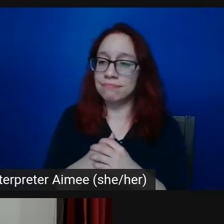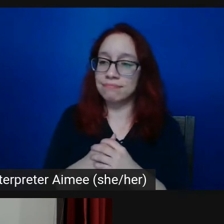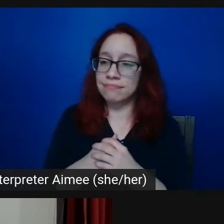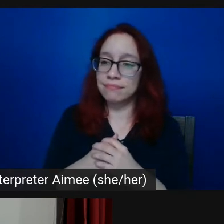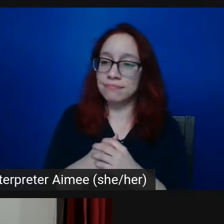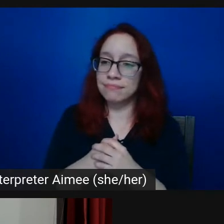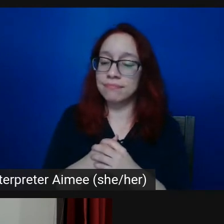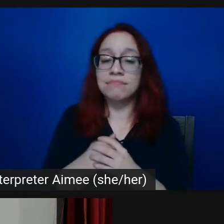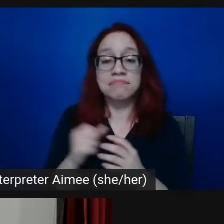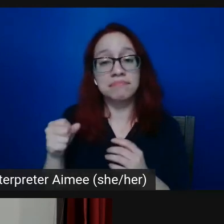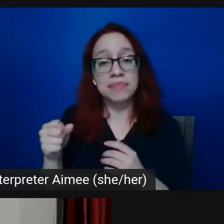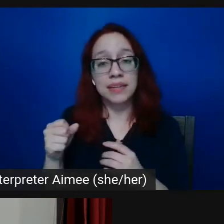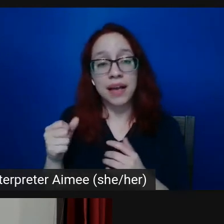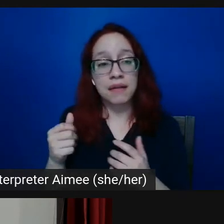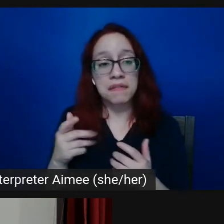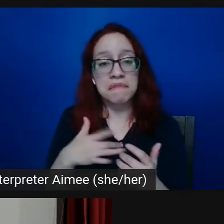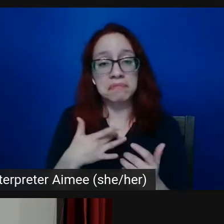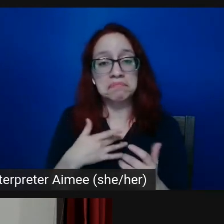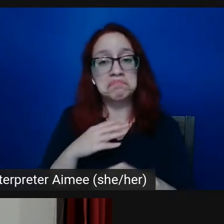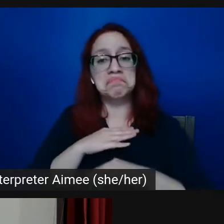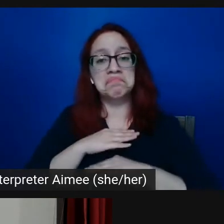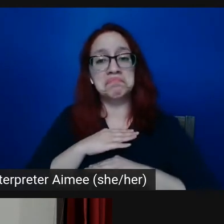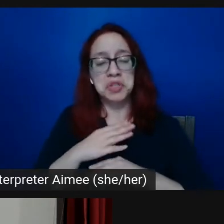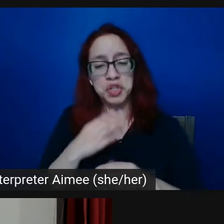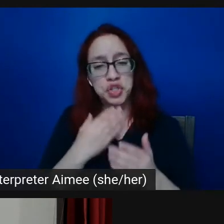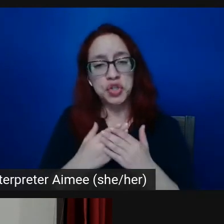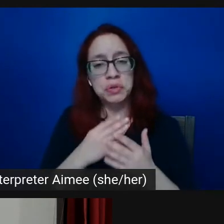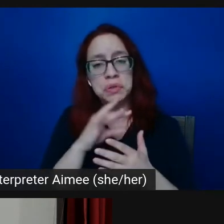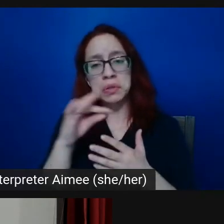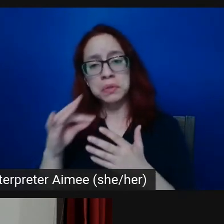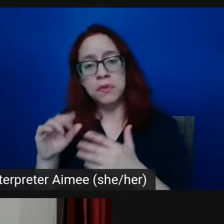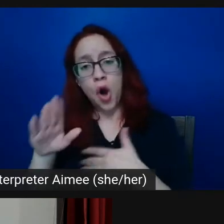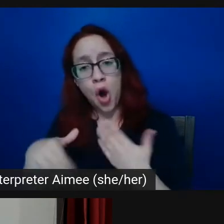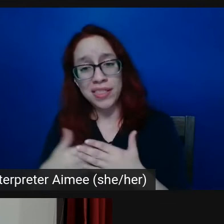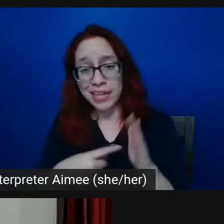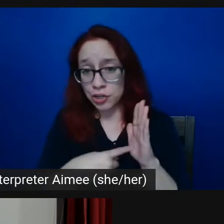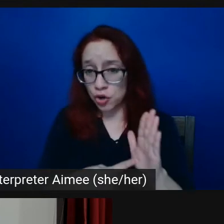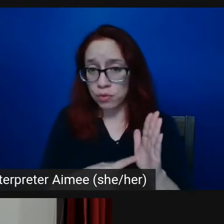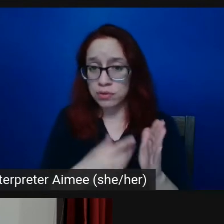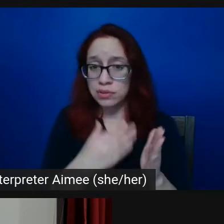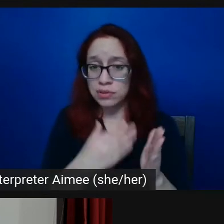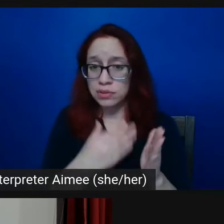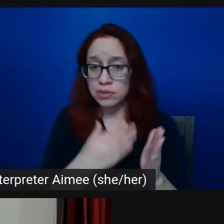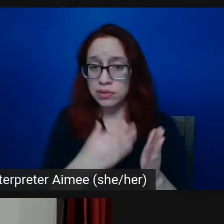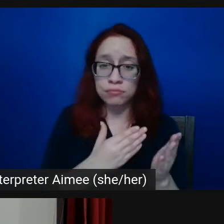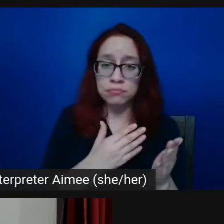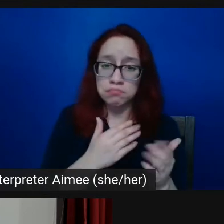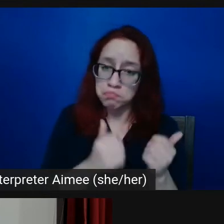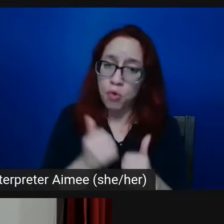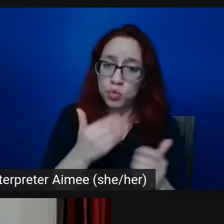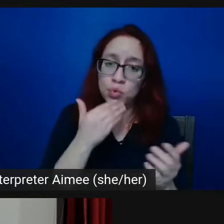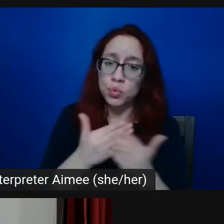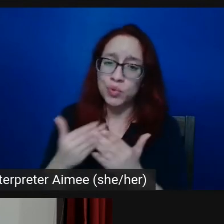Yes, I was quite pleased. There's good bits about all of the ones that I featured. I don't want to go down on any of the plugin authors